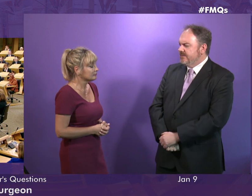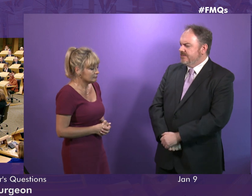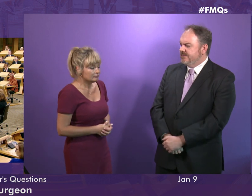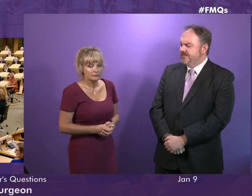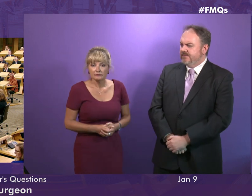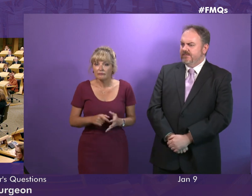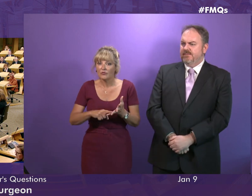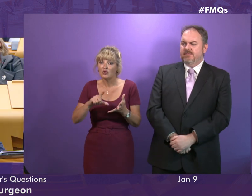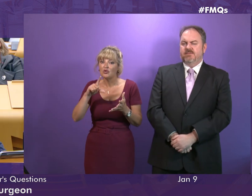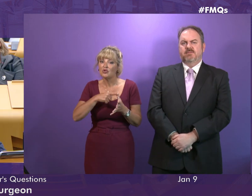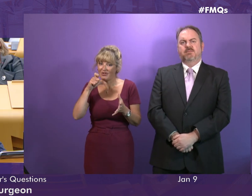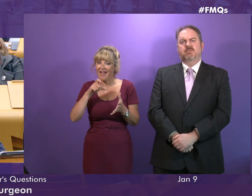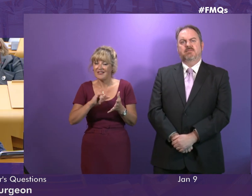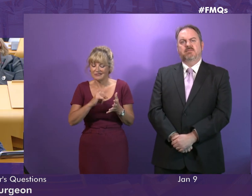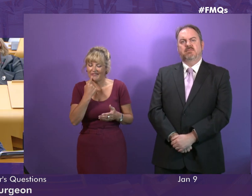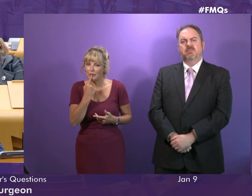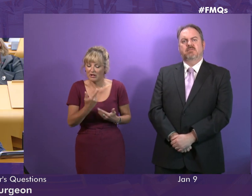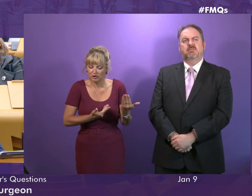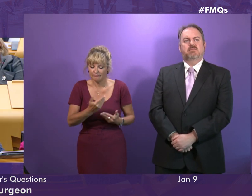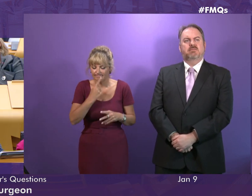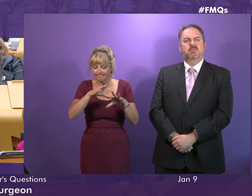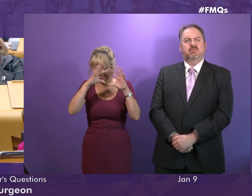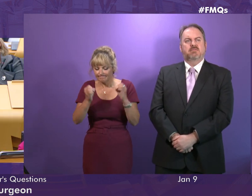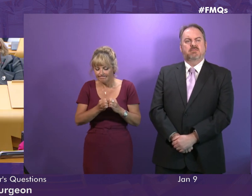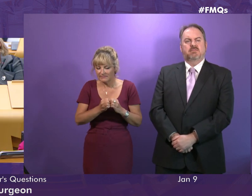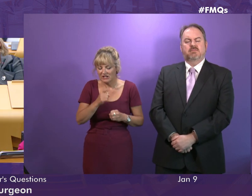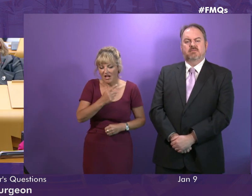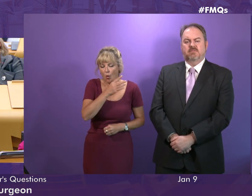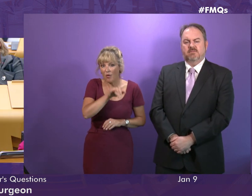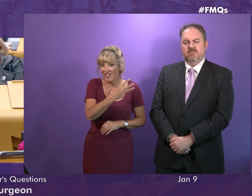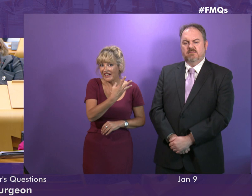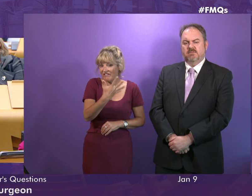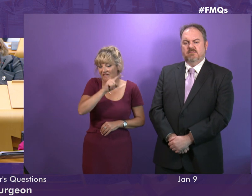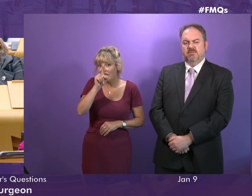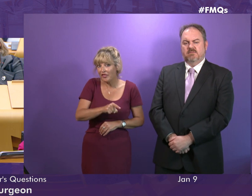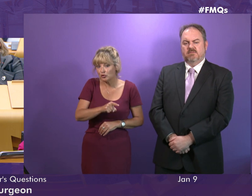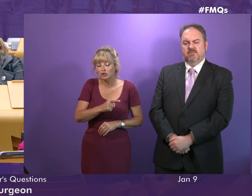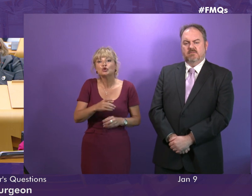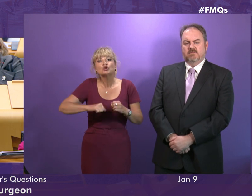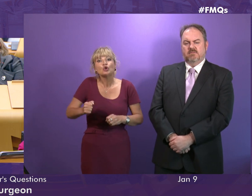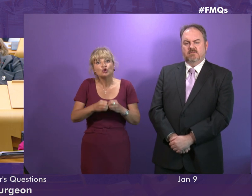data covering 2019 show that more than 35,700 Scottish students were accepted to a United